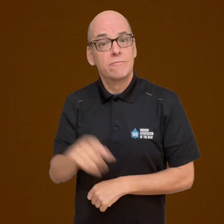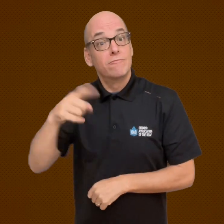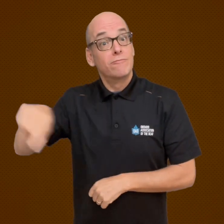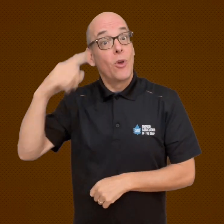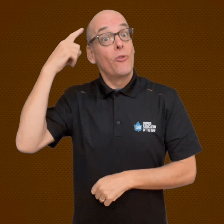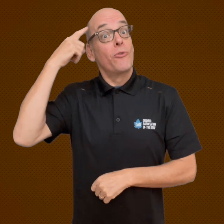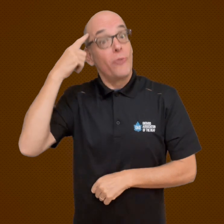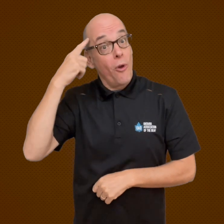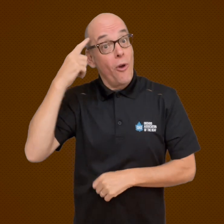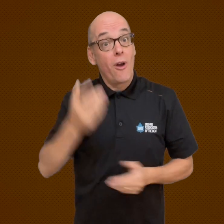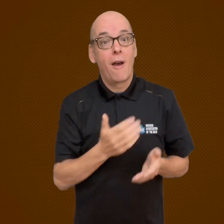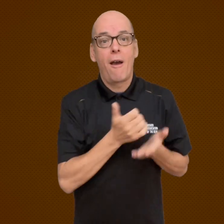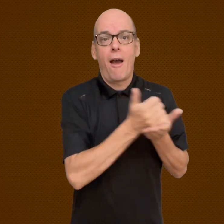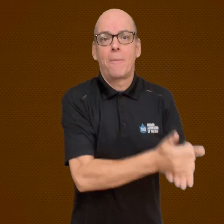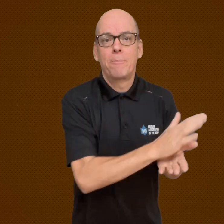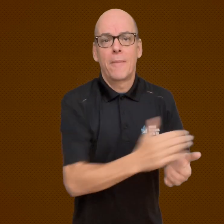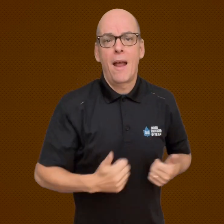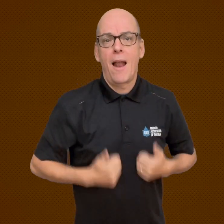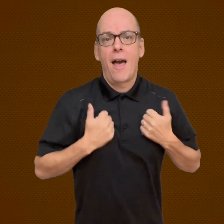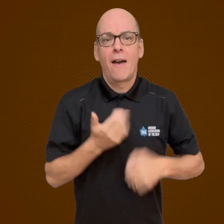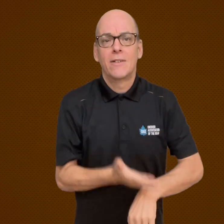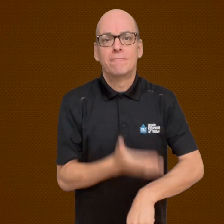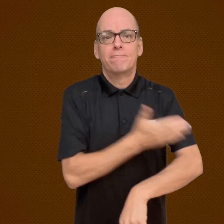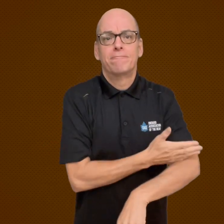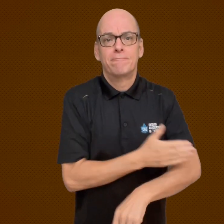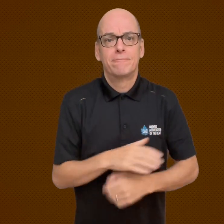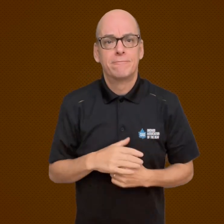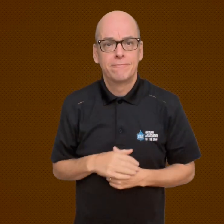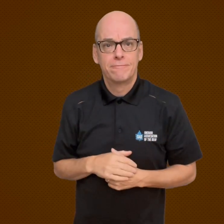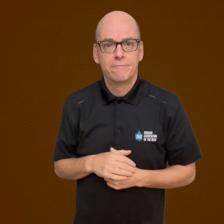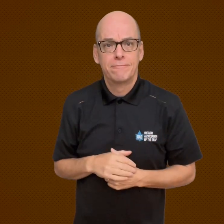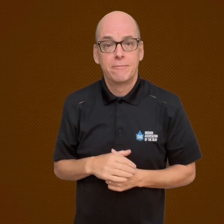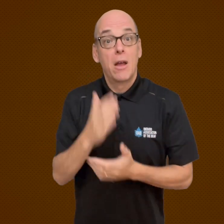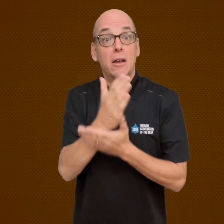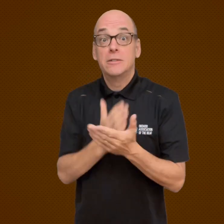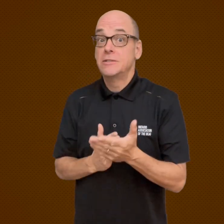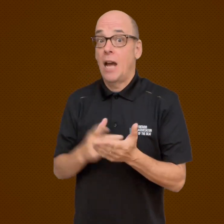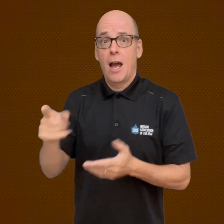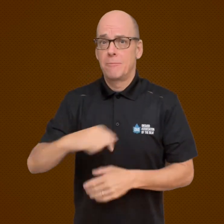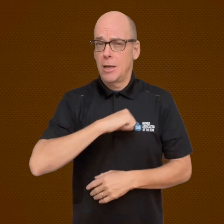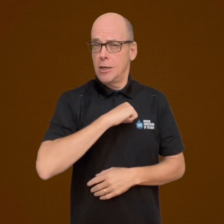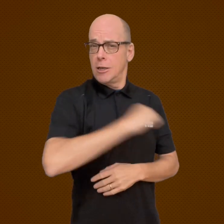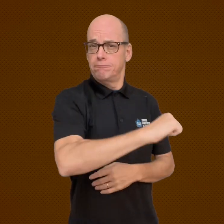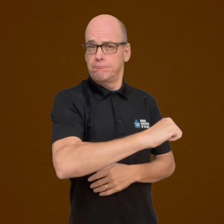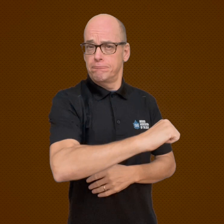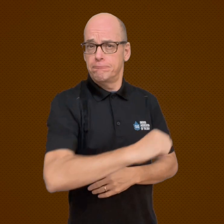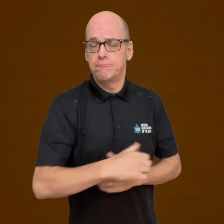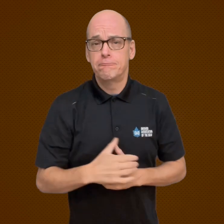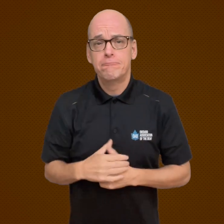In the beginning, they thought it would help improve their quality of life but for some families, they resisted that idea.